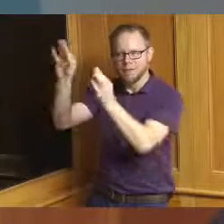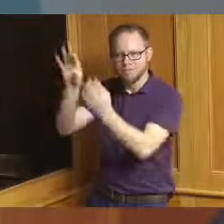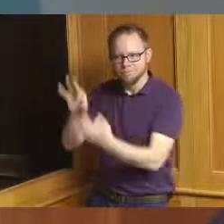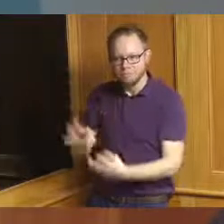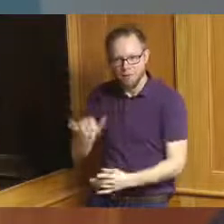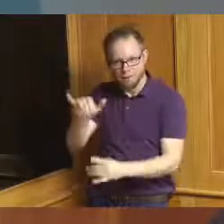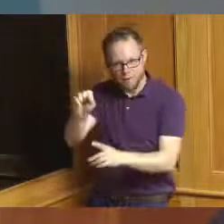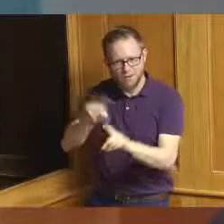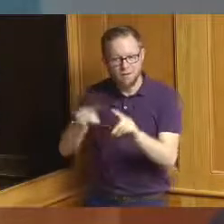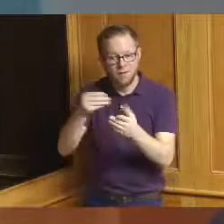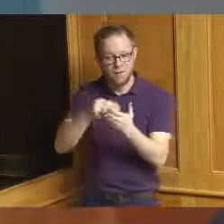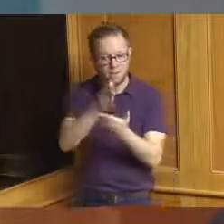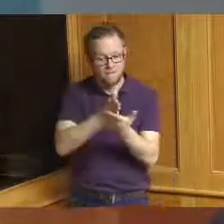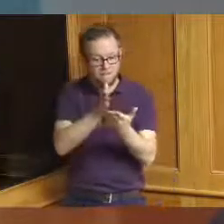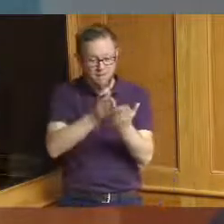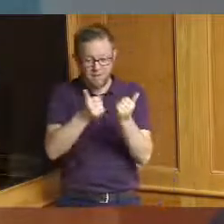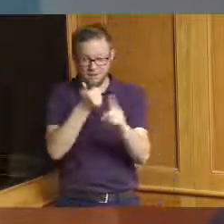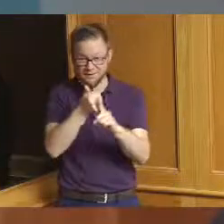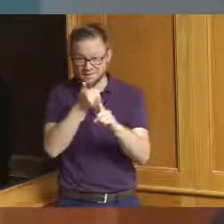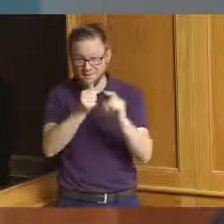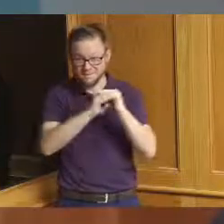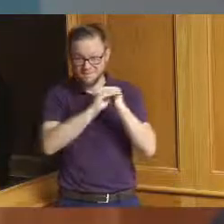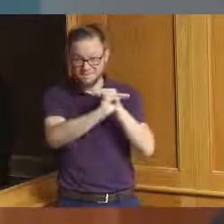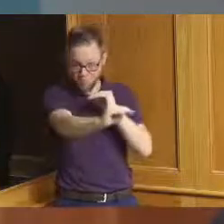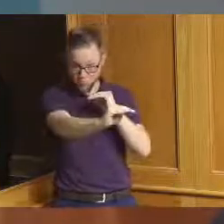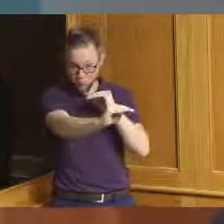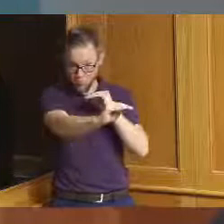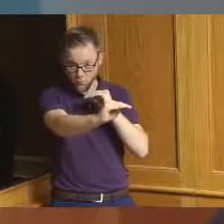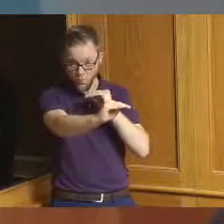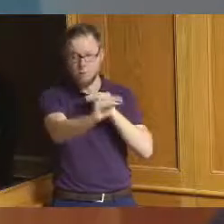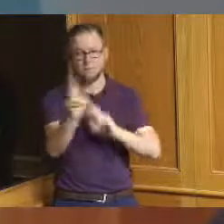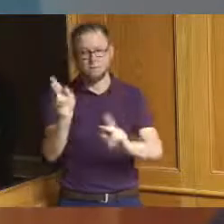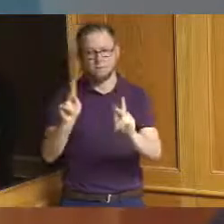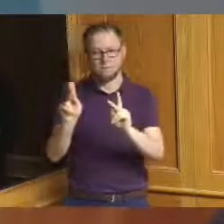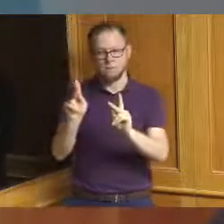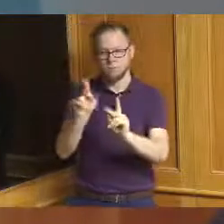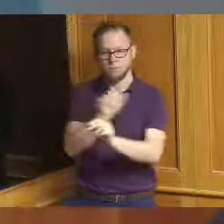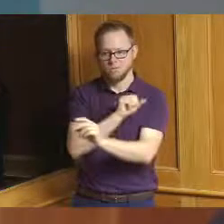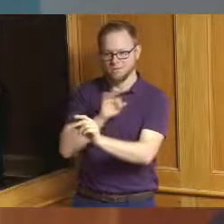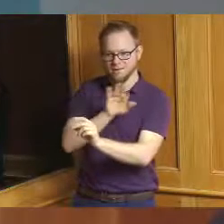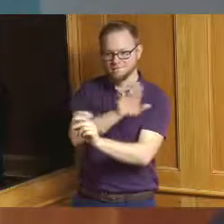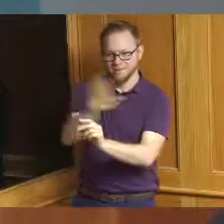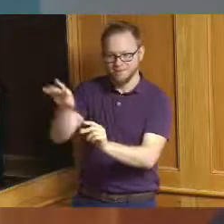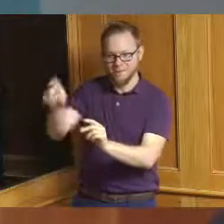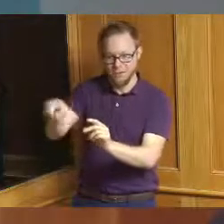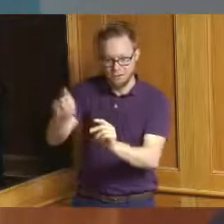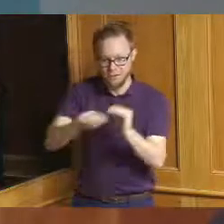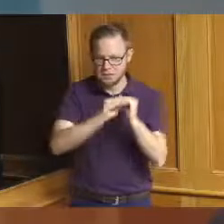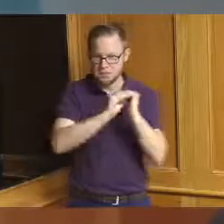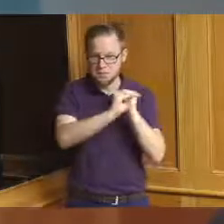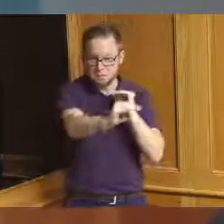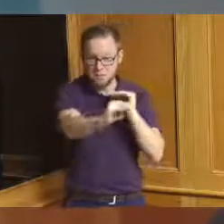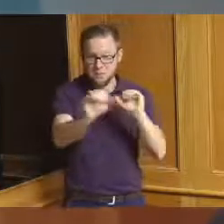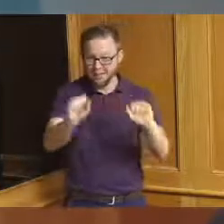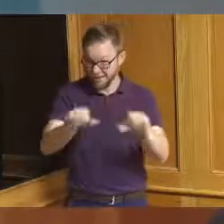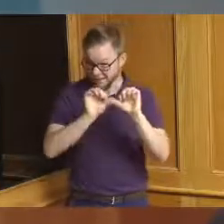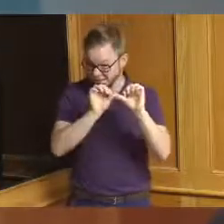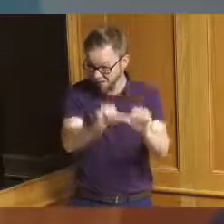budget that's stable and provides for the citizens and employees at the rate we can now was reflected